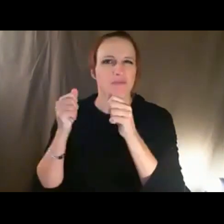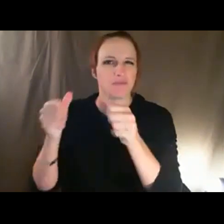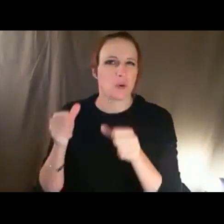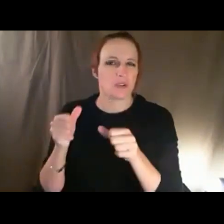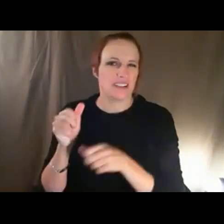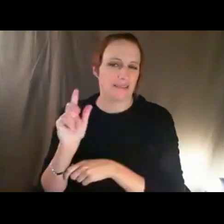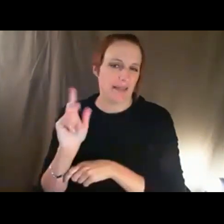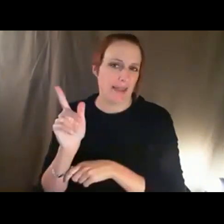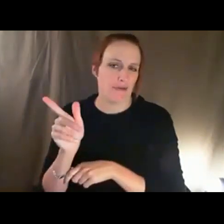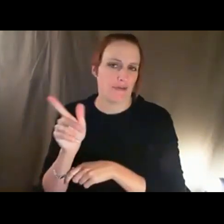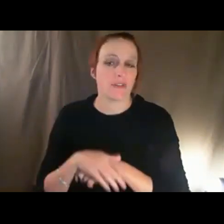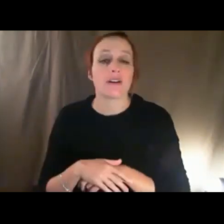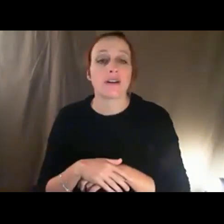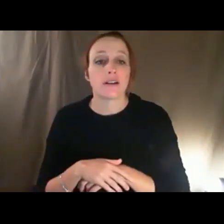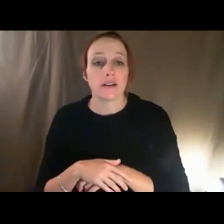announcement will go out when that is available.